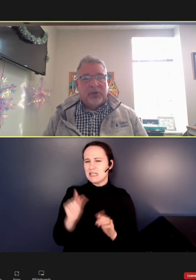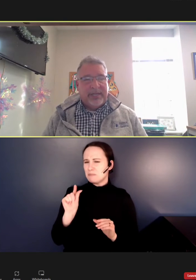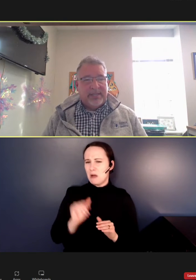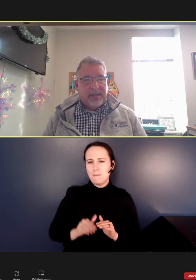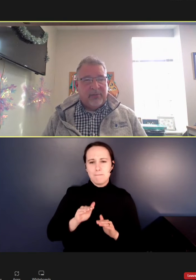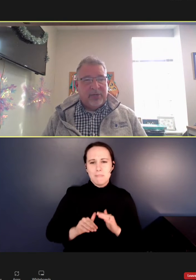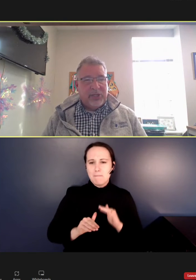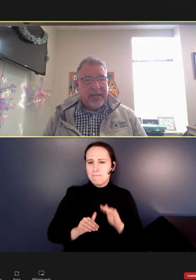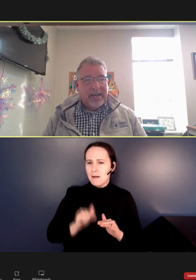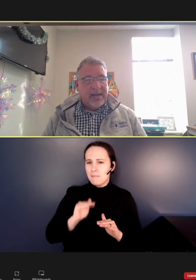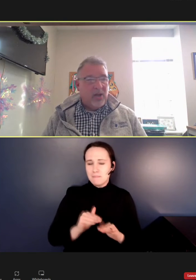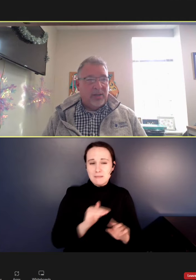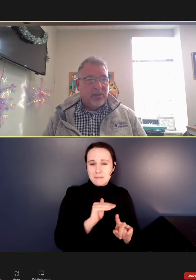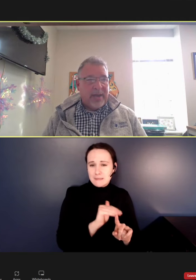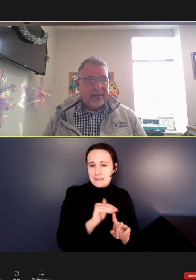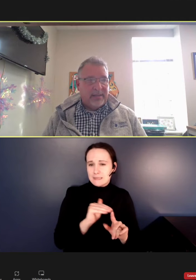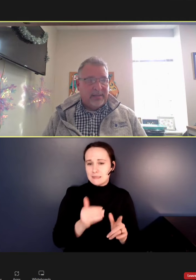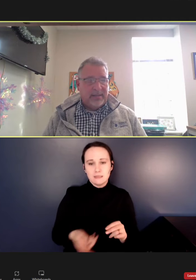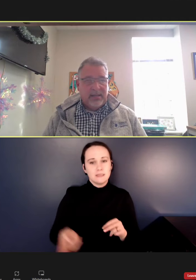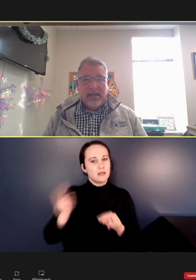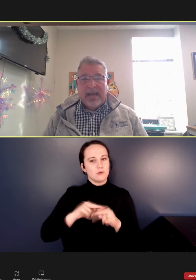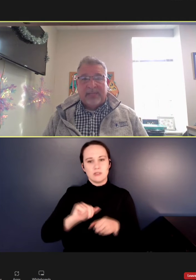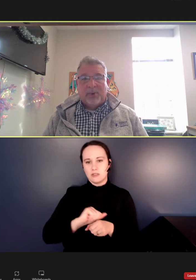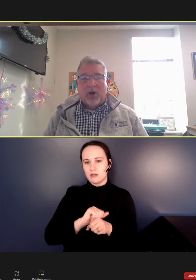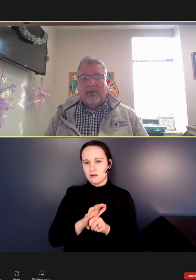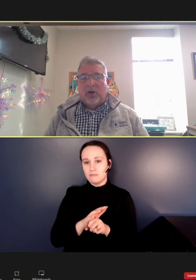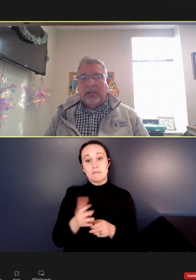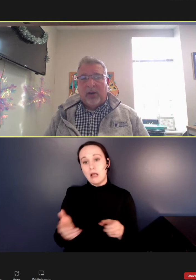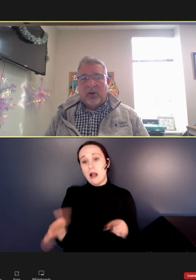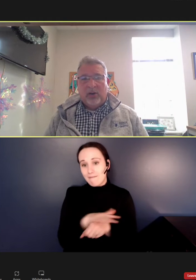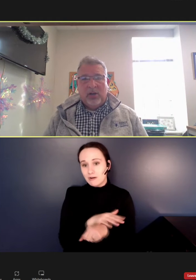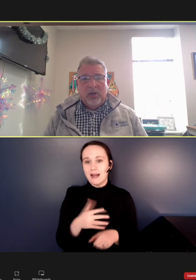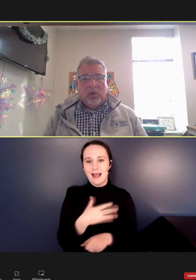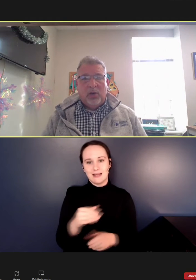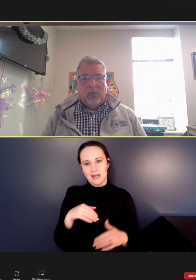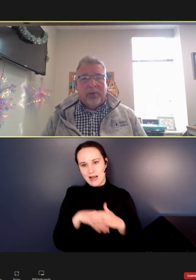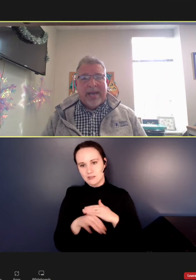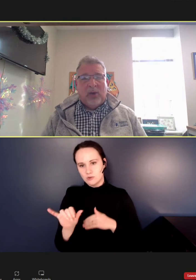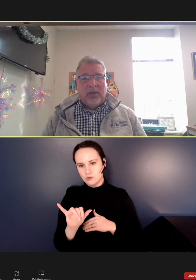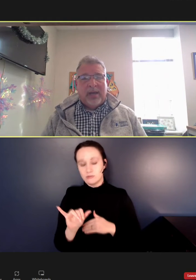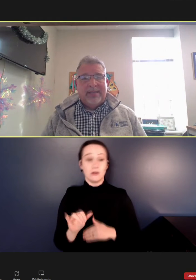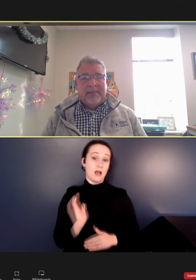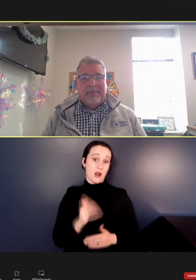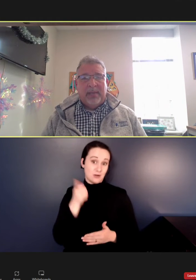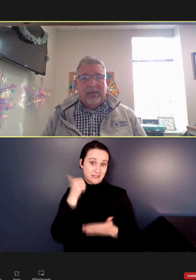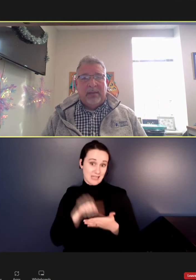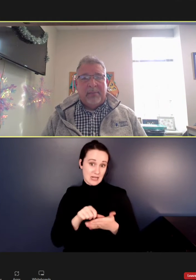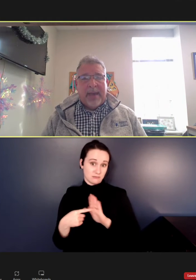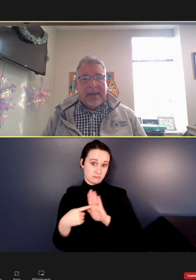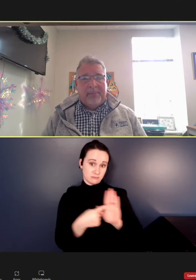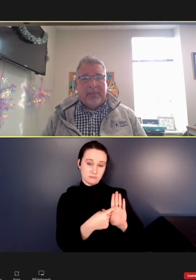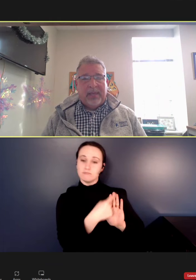increase coverage and also access. As part of our letter, we outlined a map